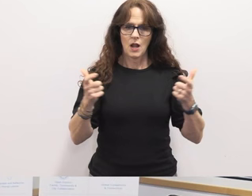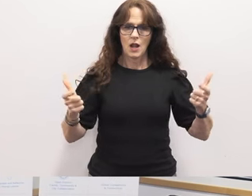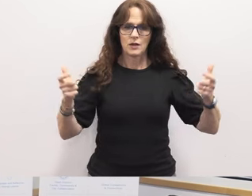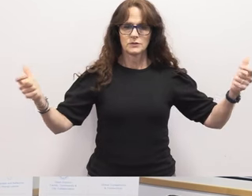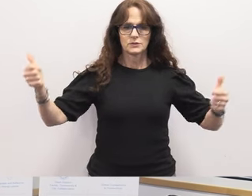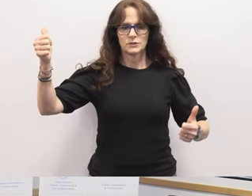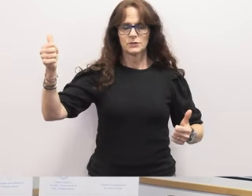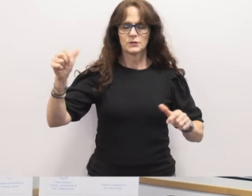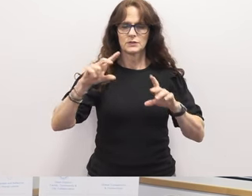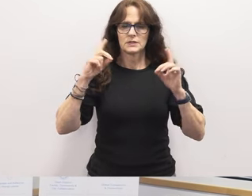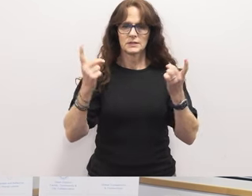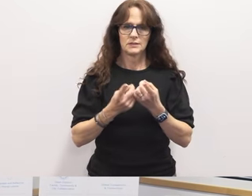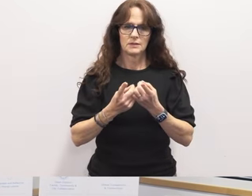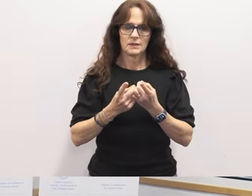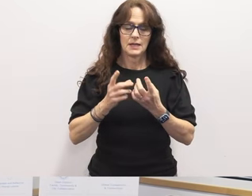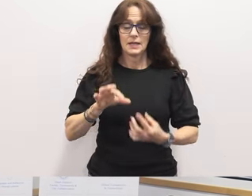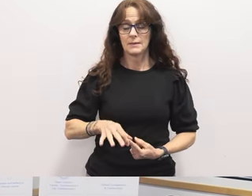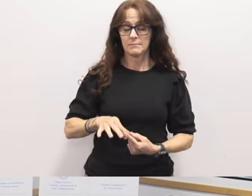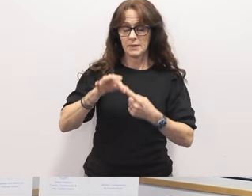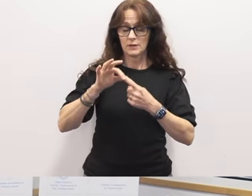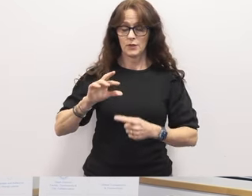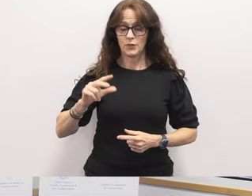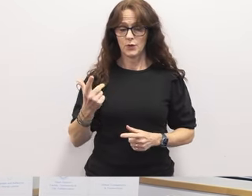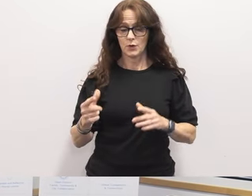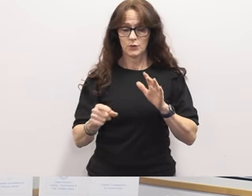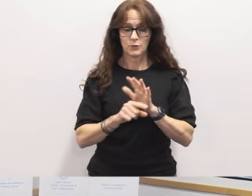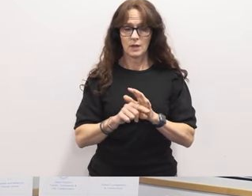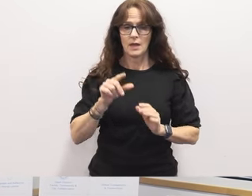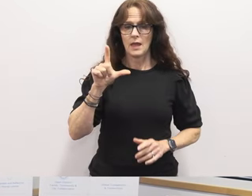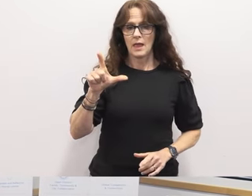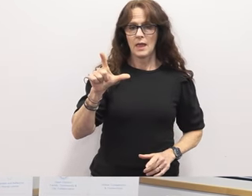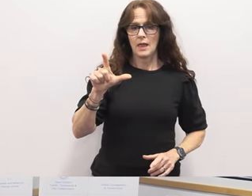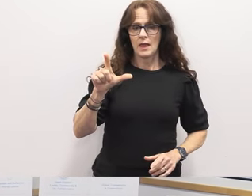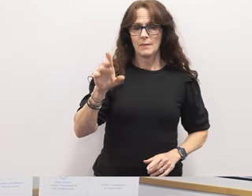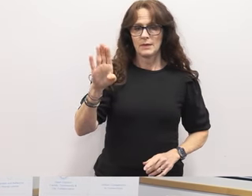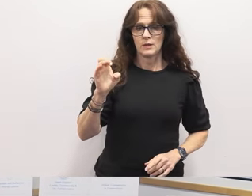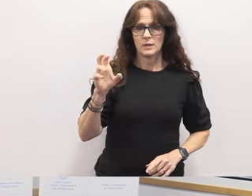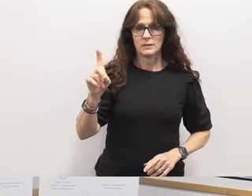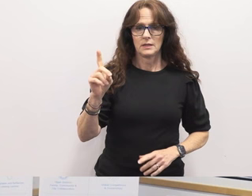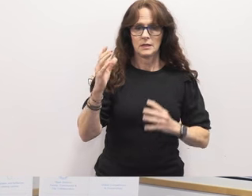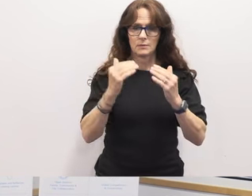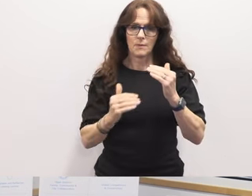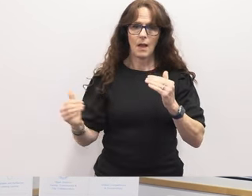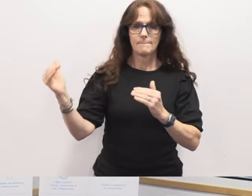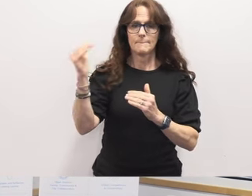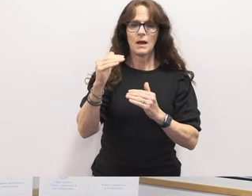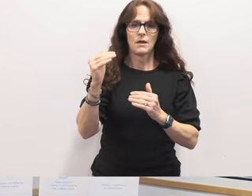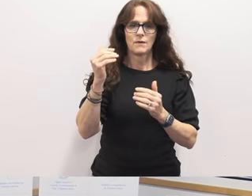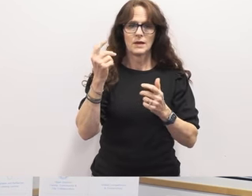And in particular, the third grade results in Long Beach Unified are far and above what we're seeing across some of the largest districts